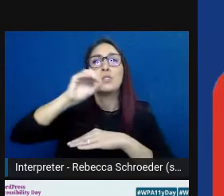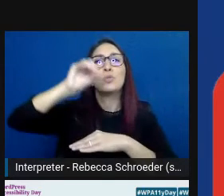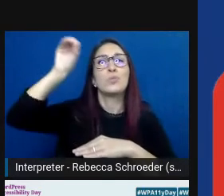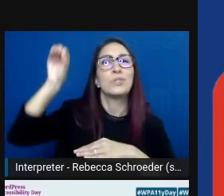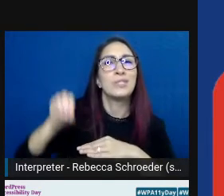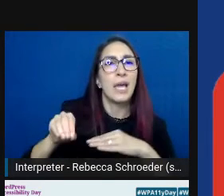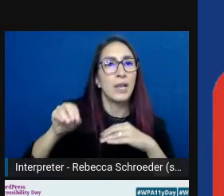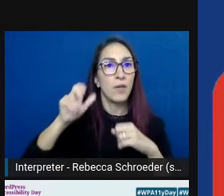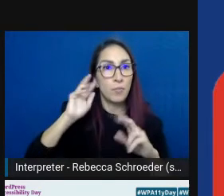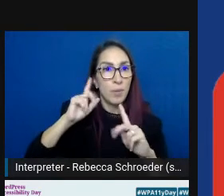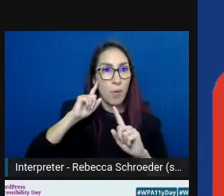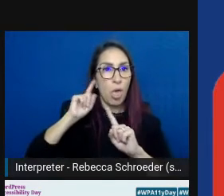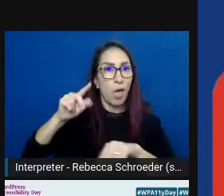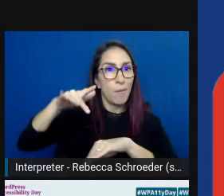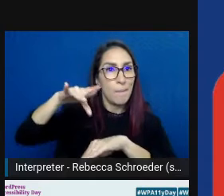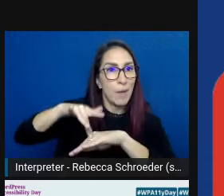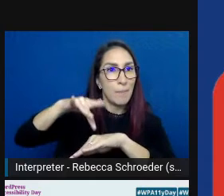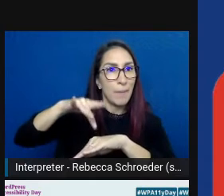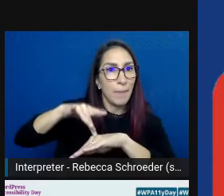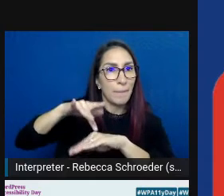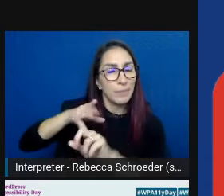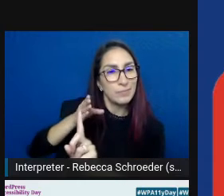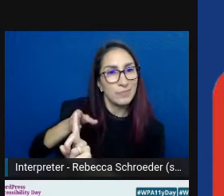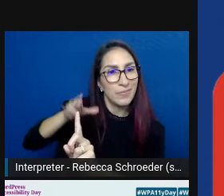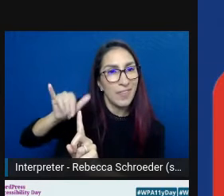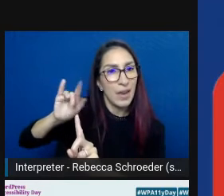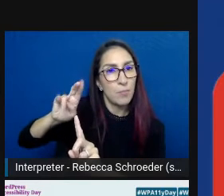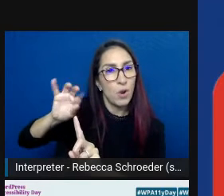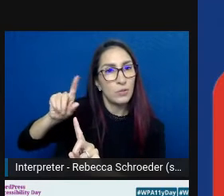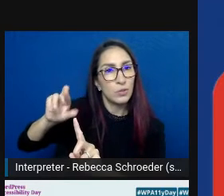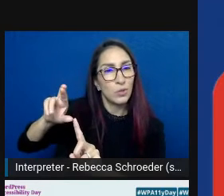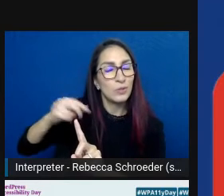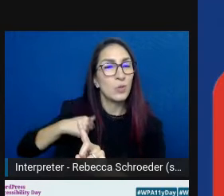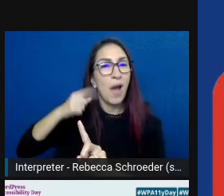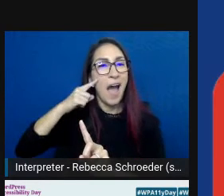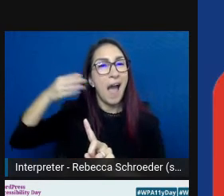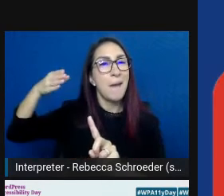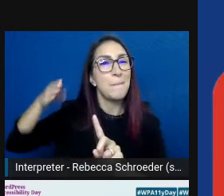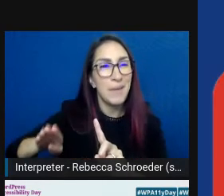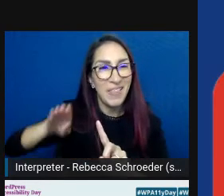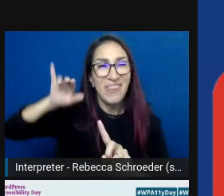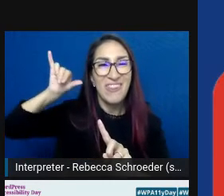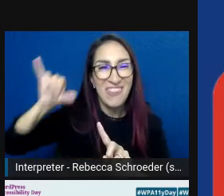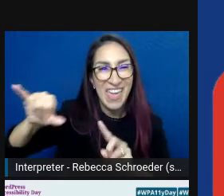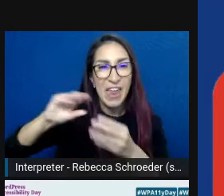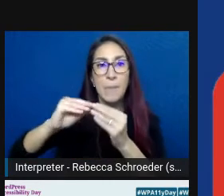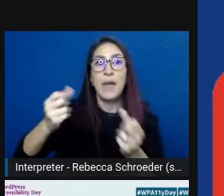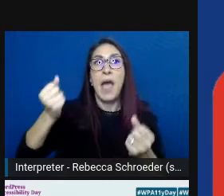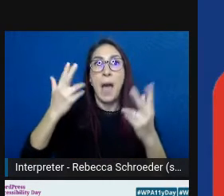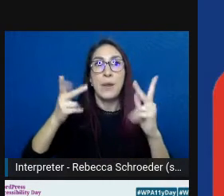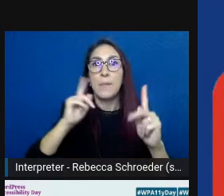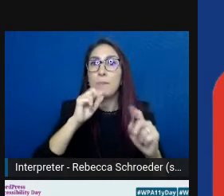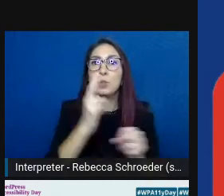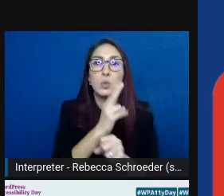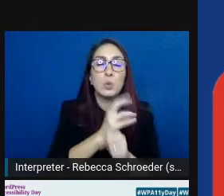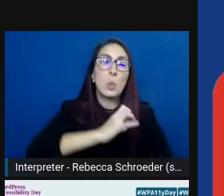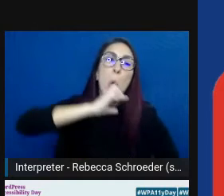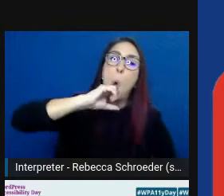I'm willing to bet that number will be smaller than the hard number of disabled people we can get from census data.